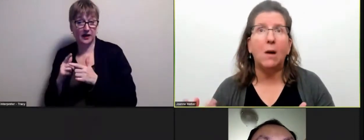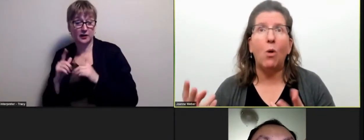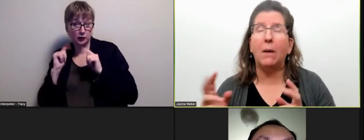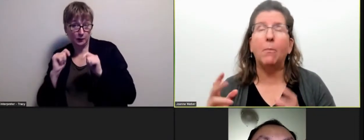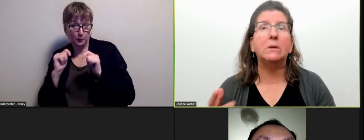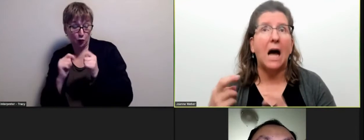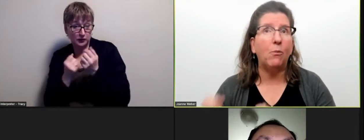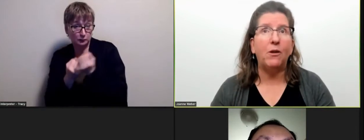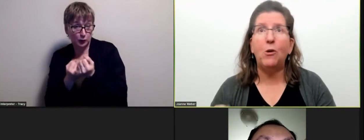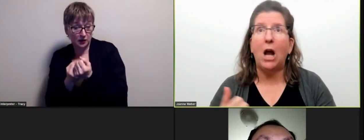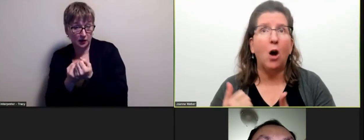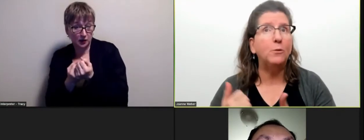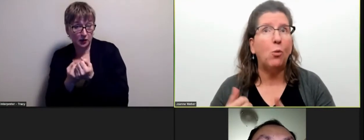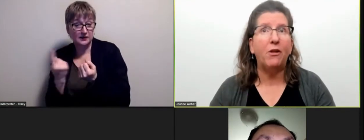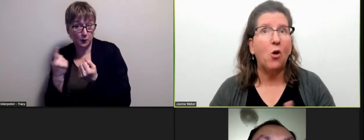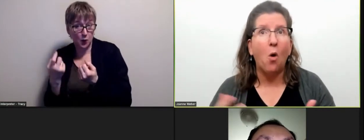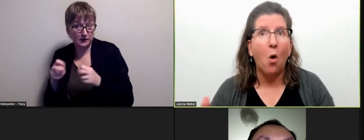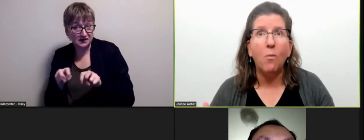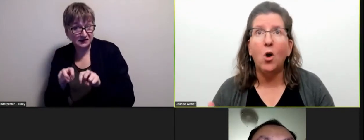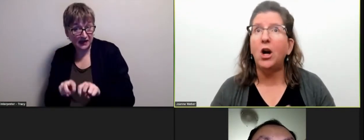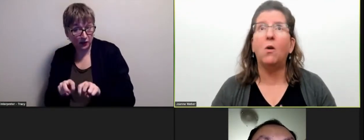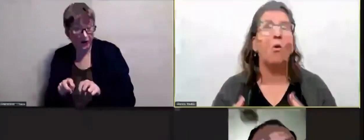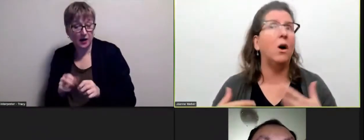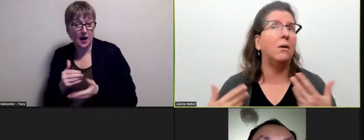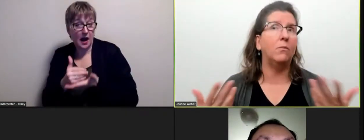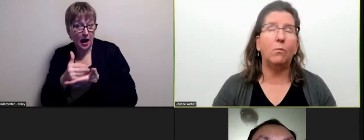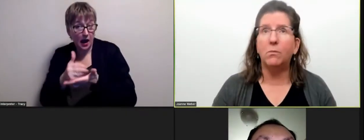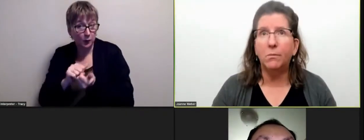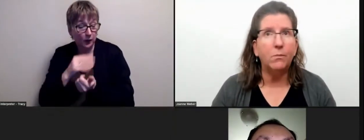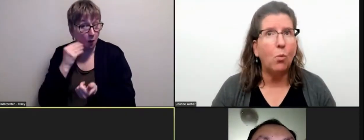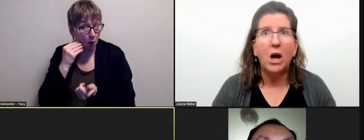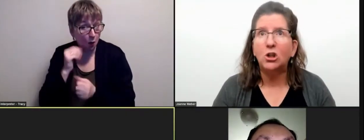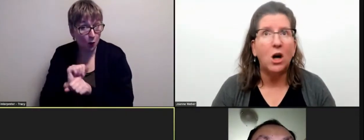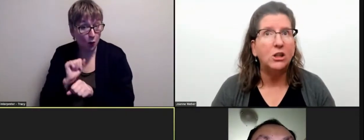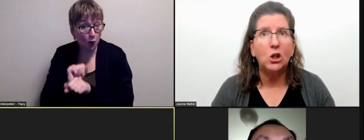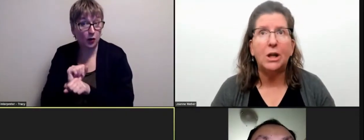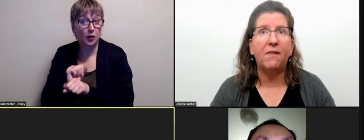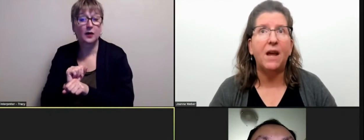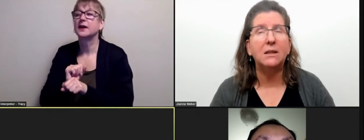where someone sat with you and helped you with your homework, or worked on certain things.